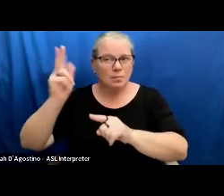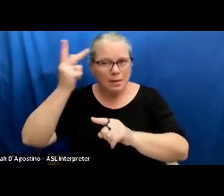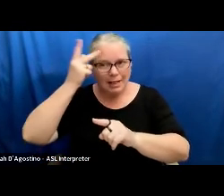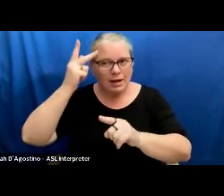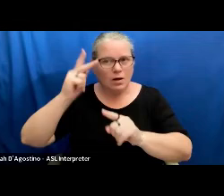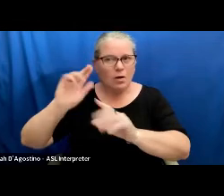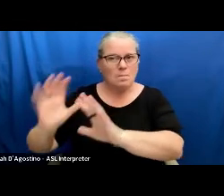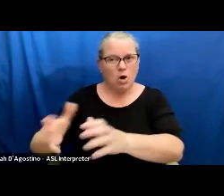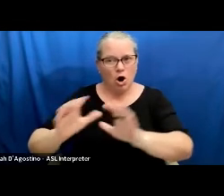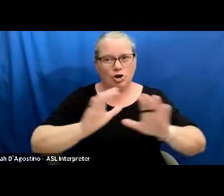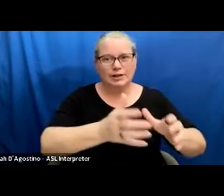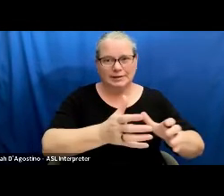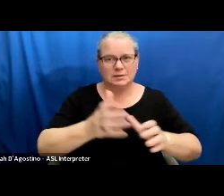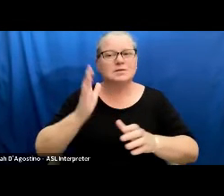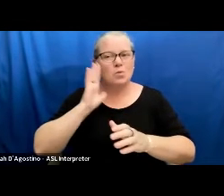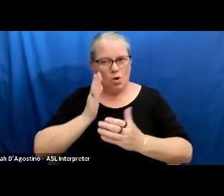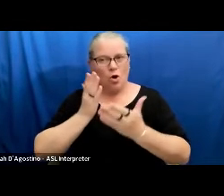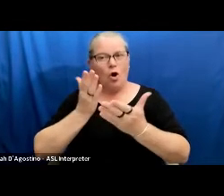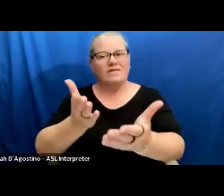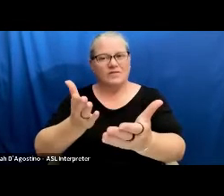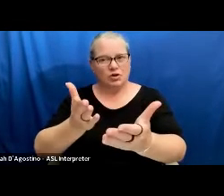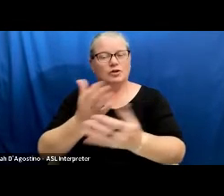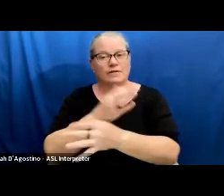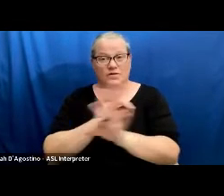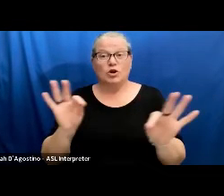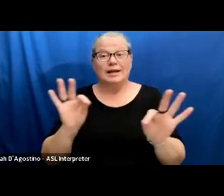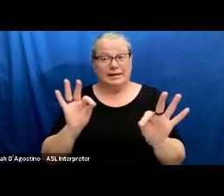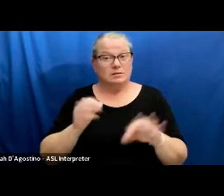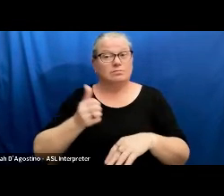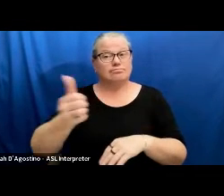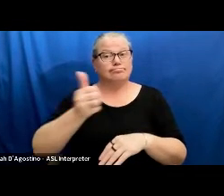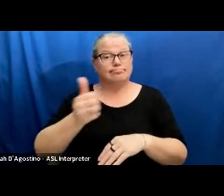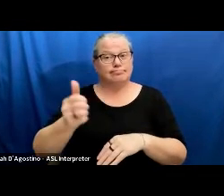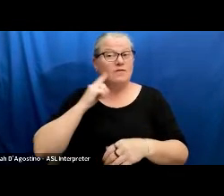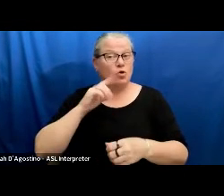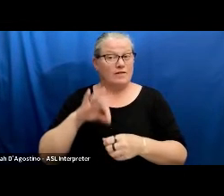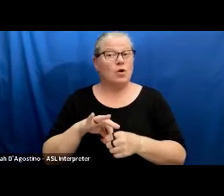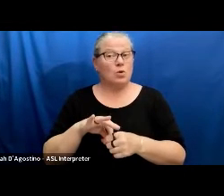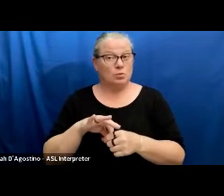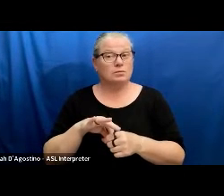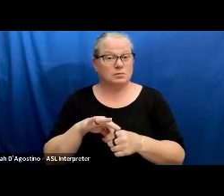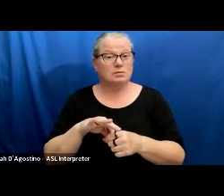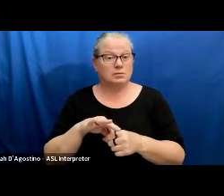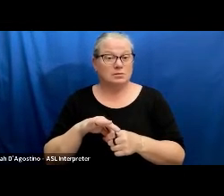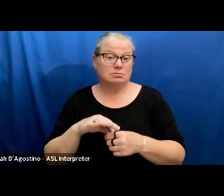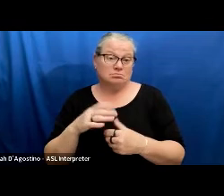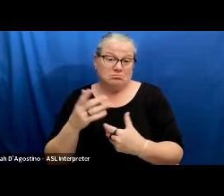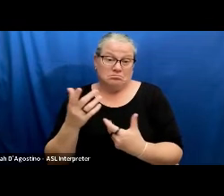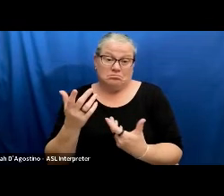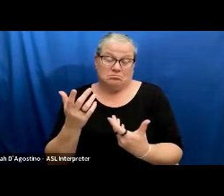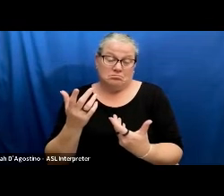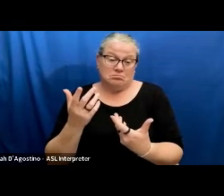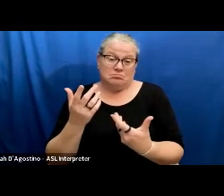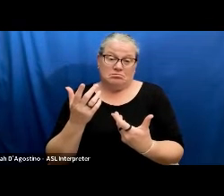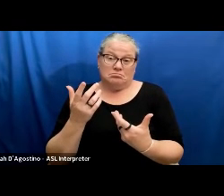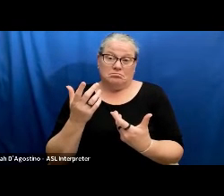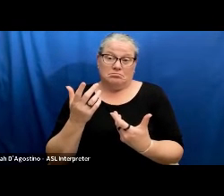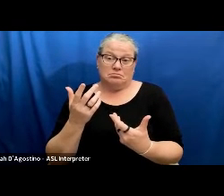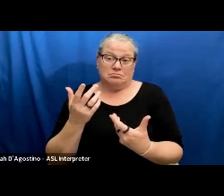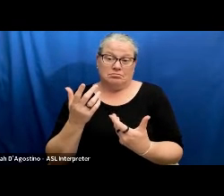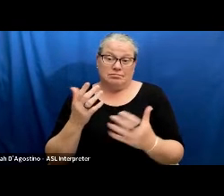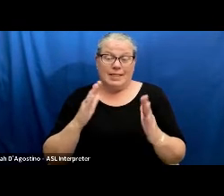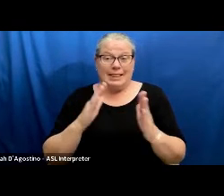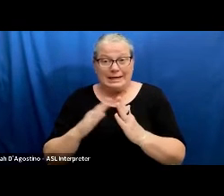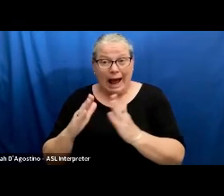free transportation to voters just because you get a ride from the town democratic party or